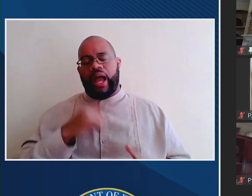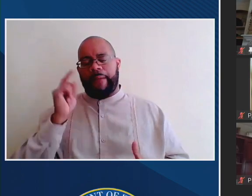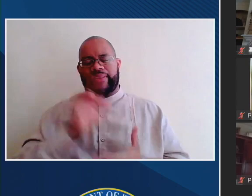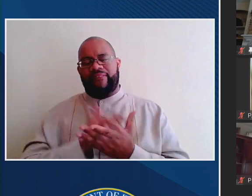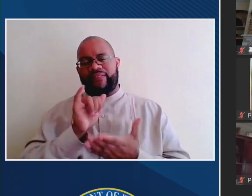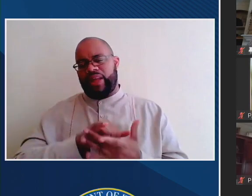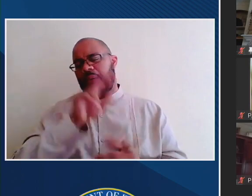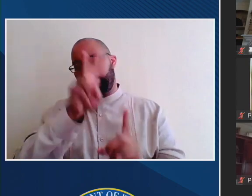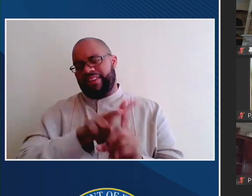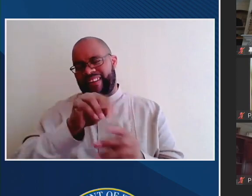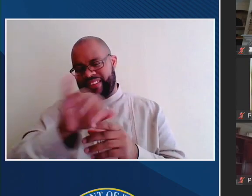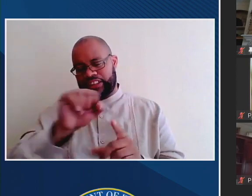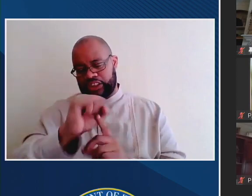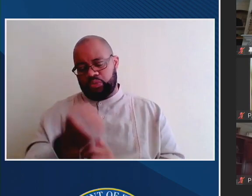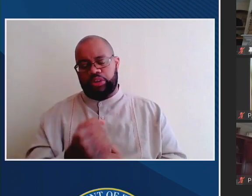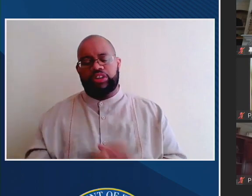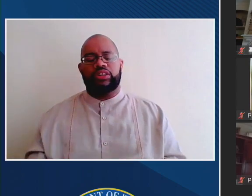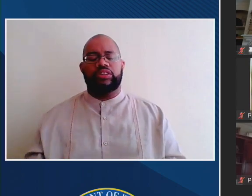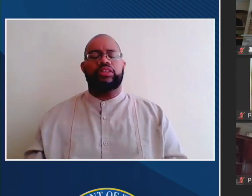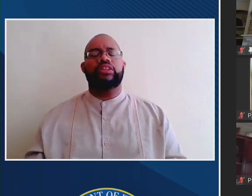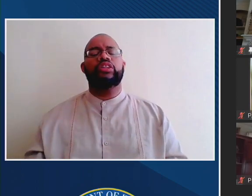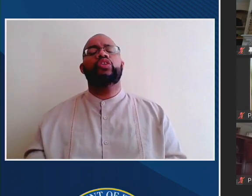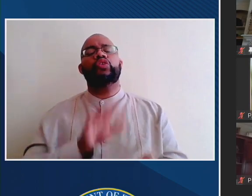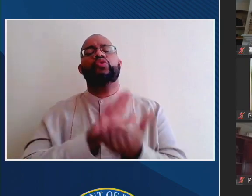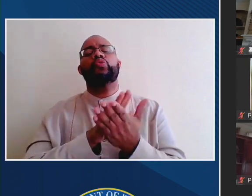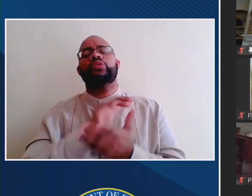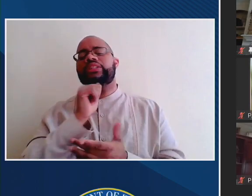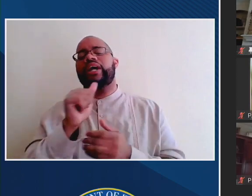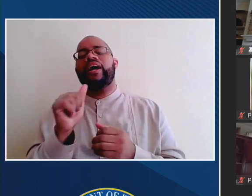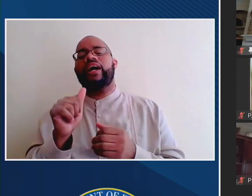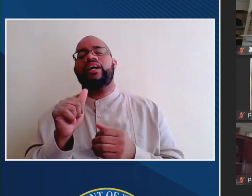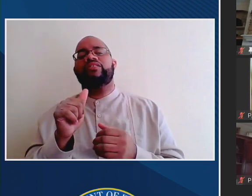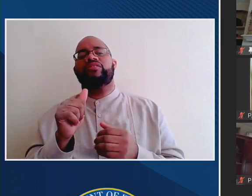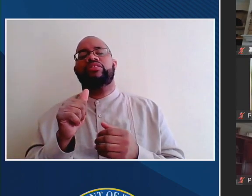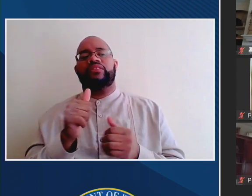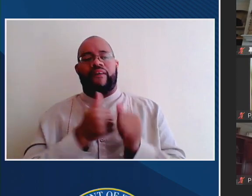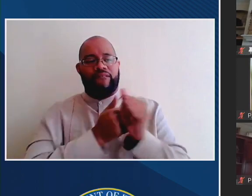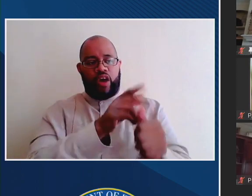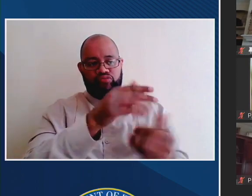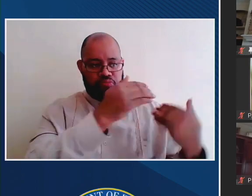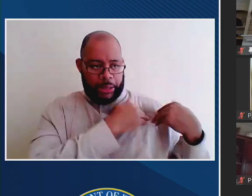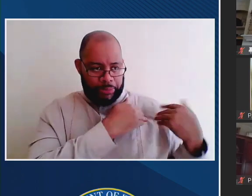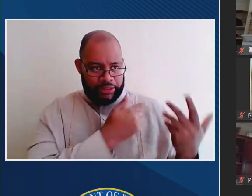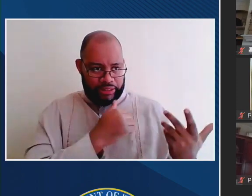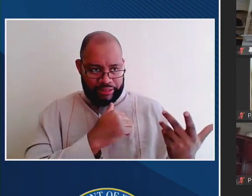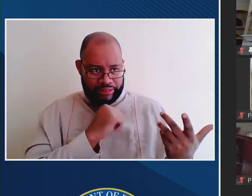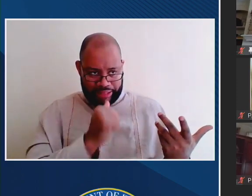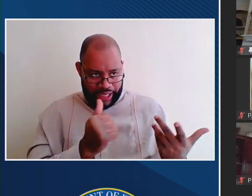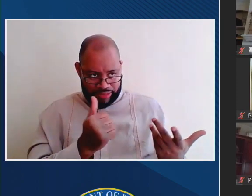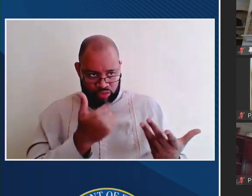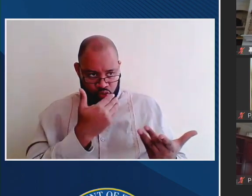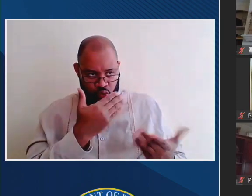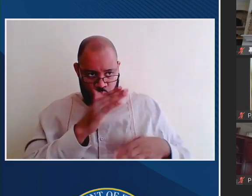circumstances. Essentially, the school did not fulfill its obligations in a timely manner, which we would consider to be an